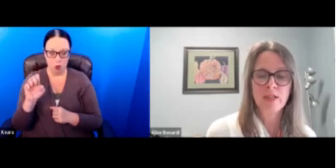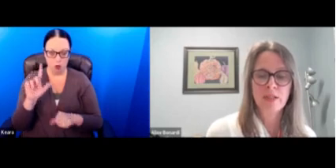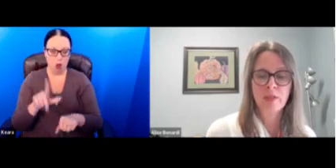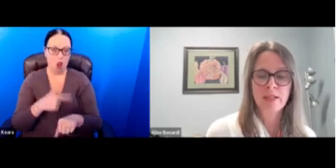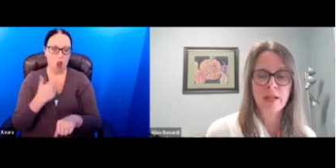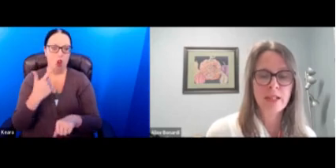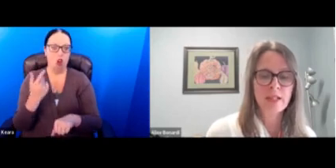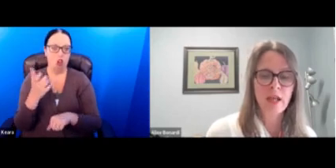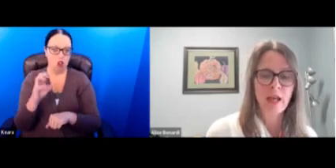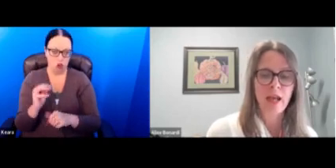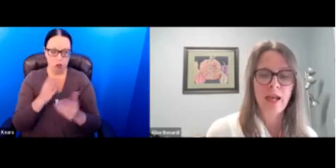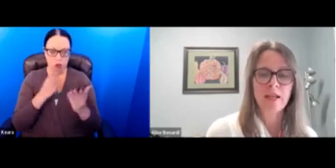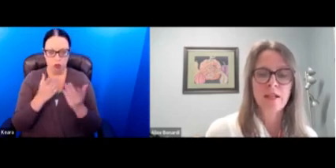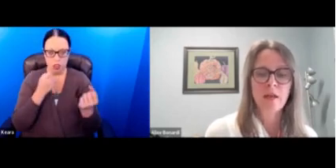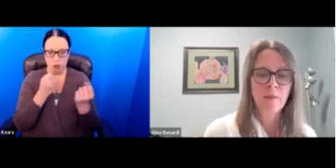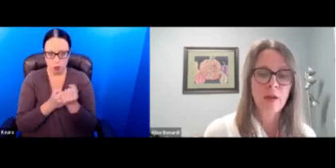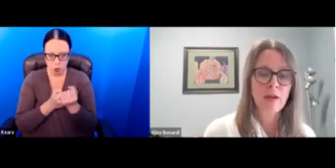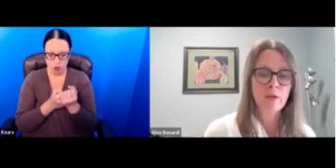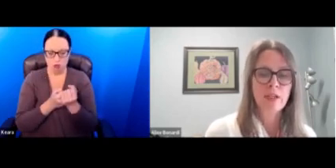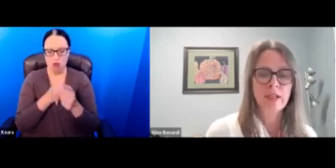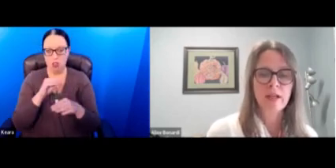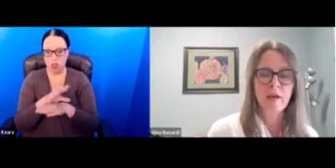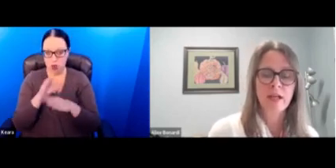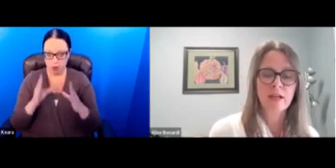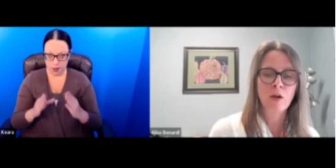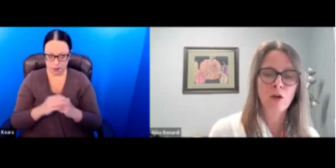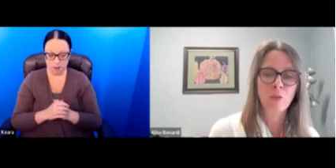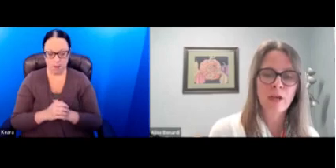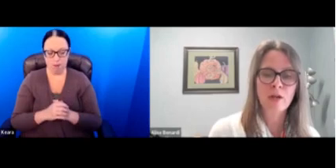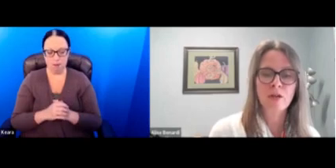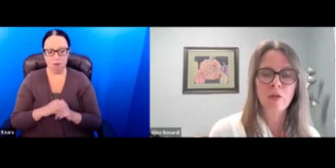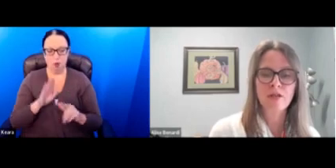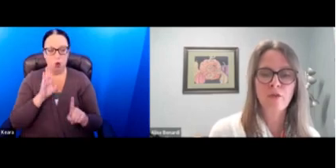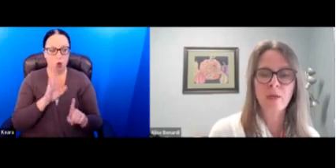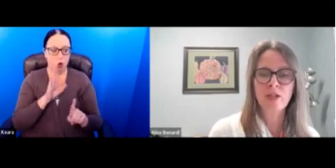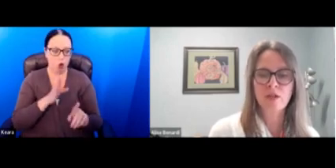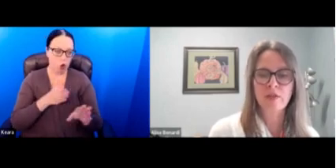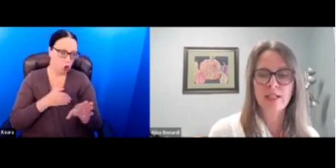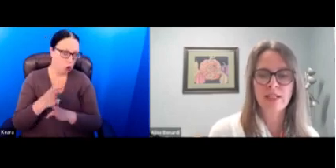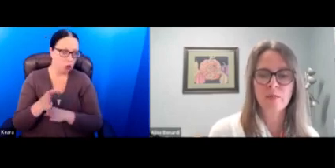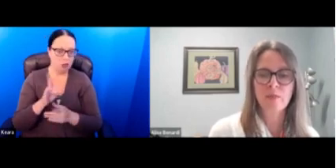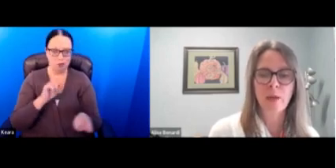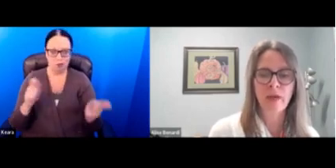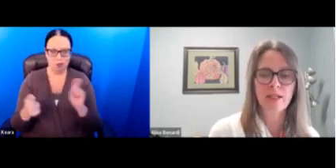system consultant, and Mary Lou has dedicated her career to transforming service systems by